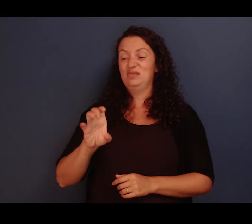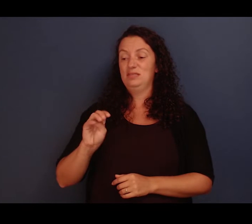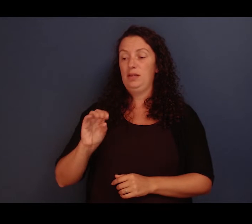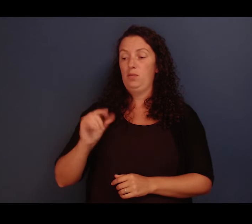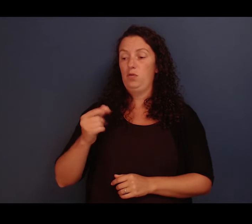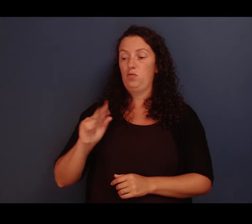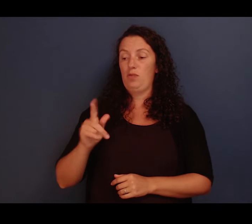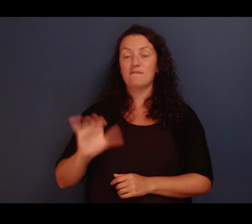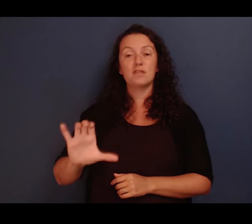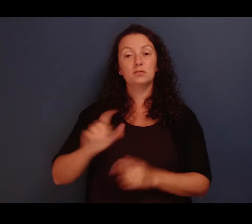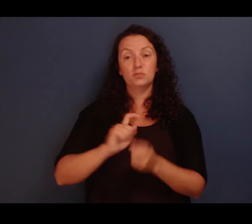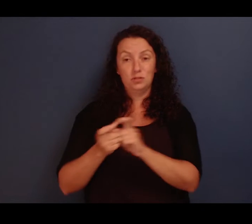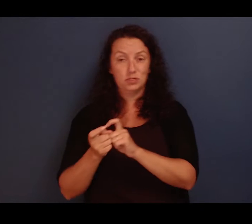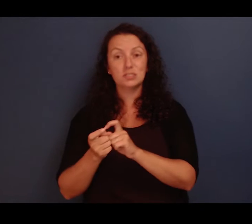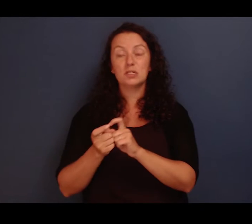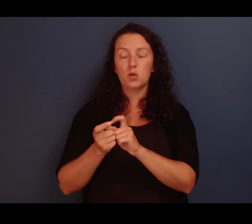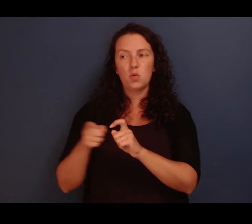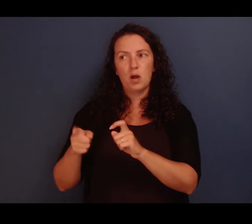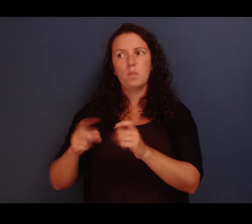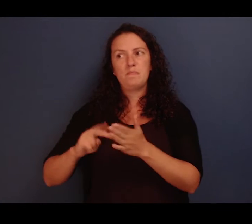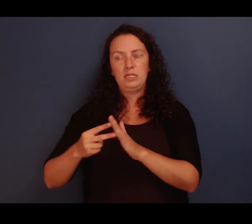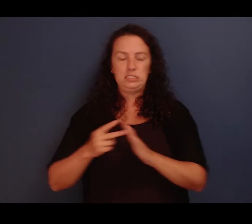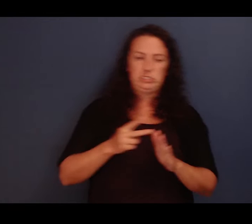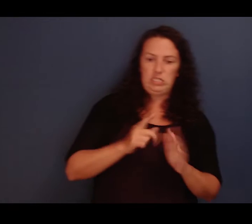make our strategic priorities even more timely and necessary.